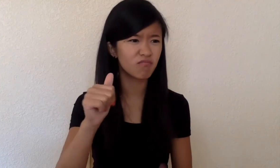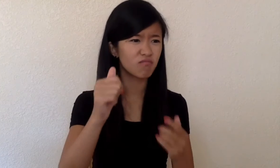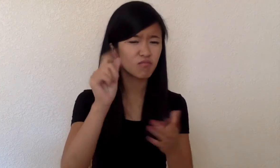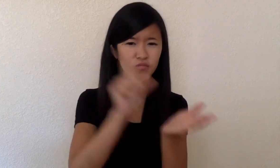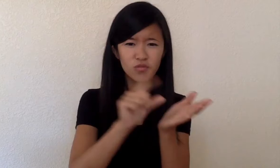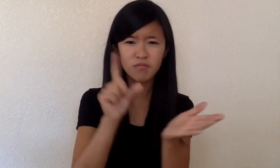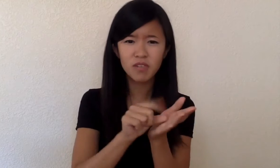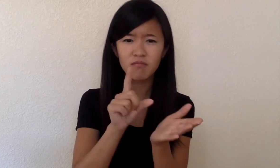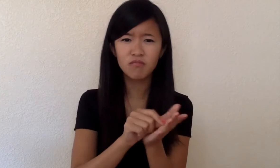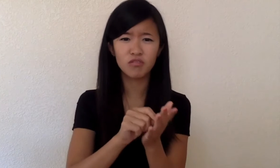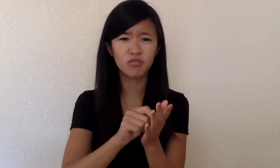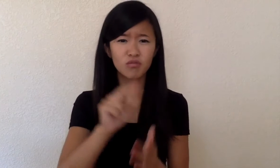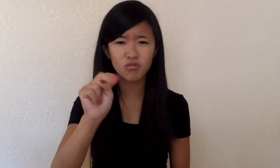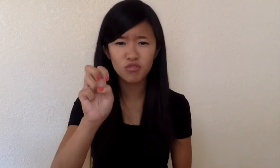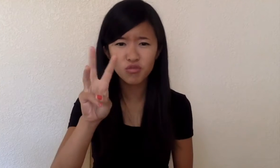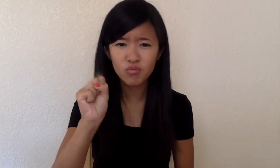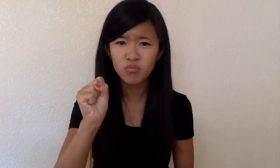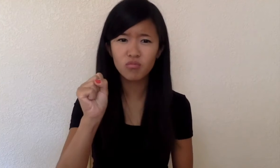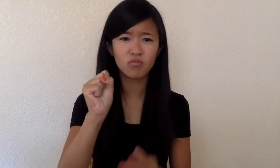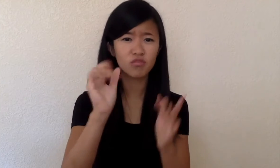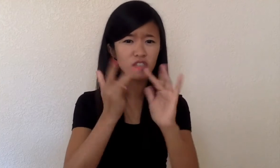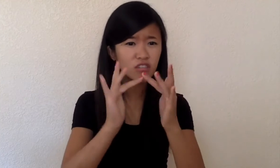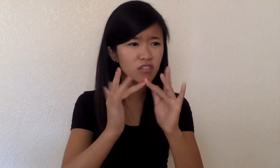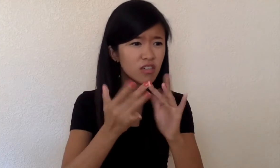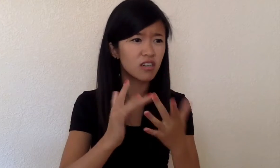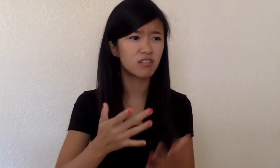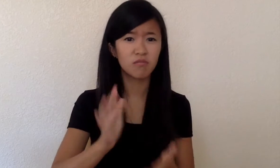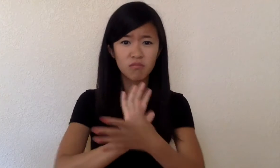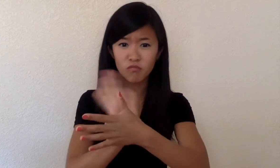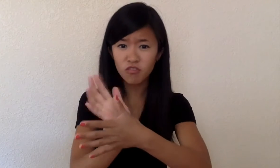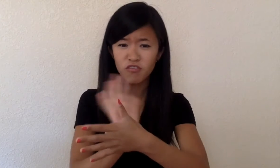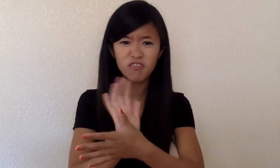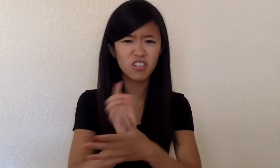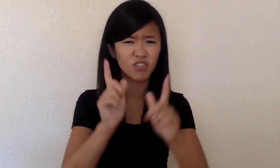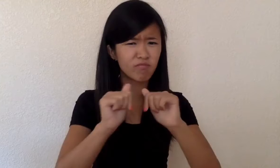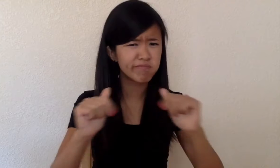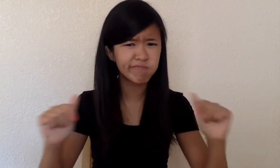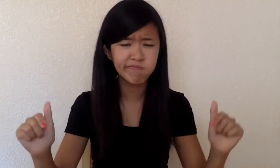(newspapers) (news) (internet) (movies, etc.)